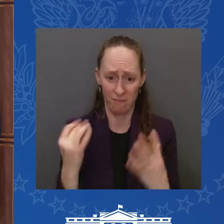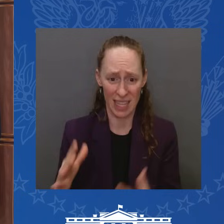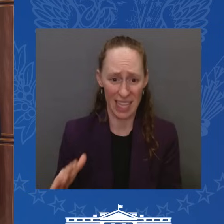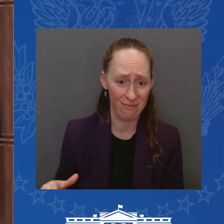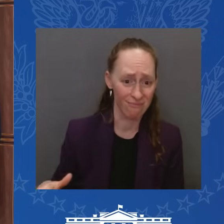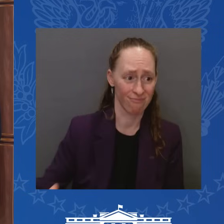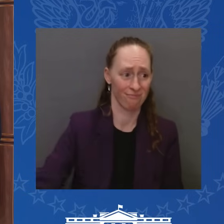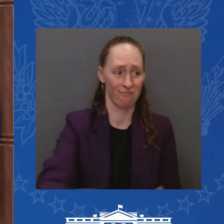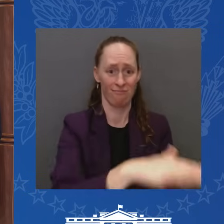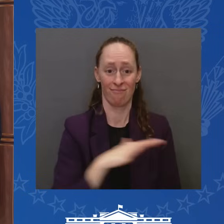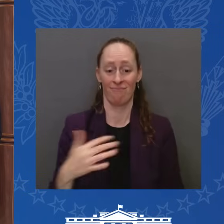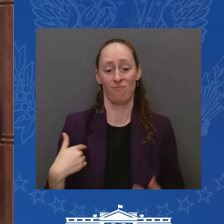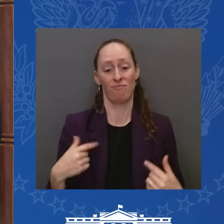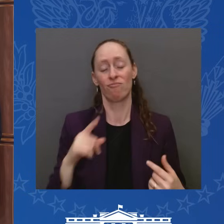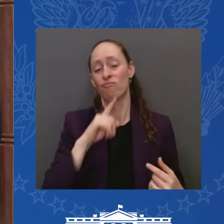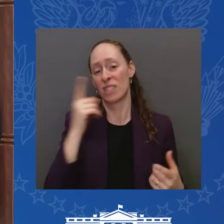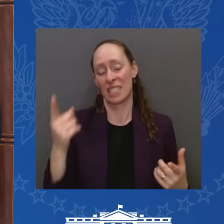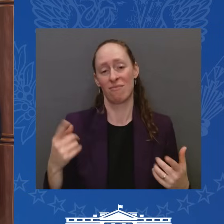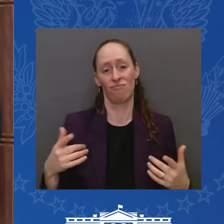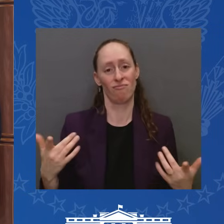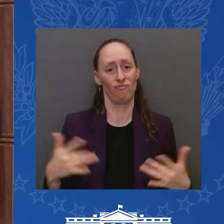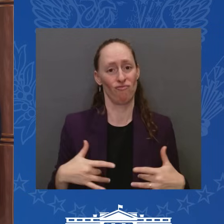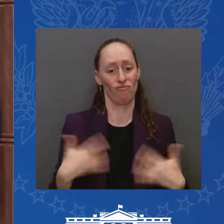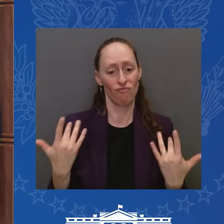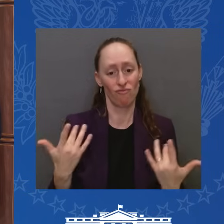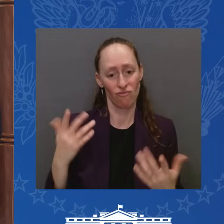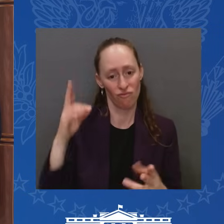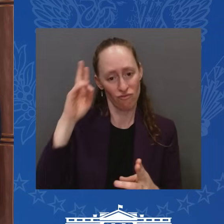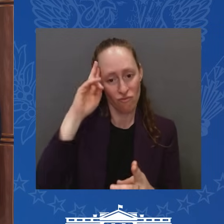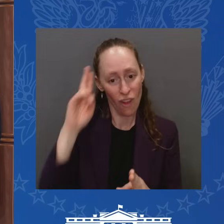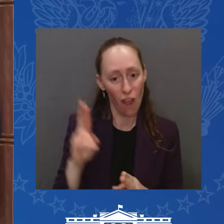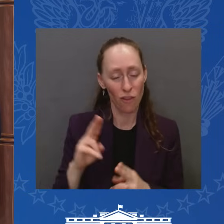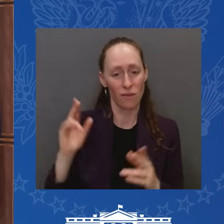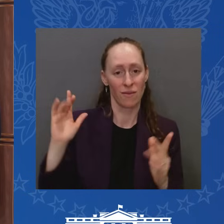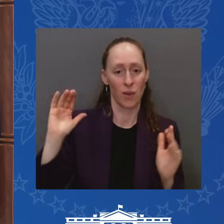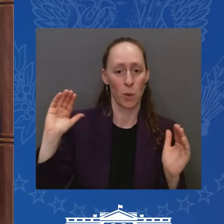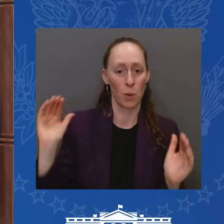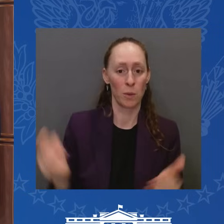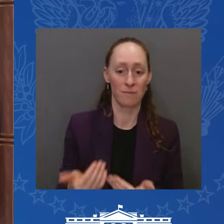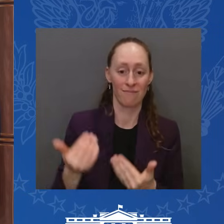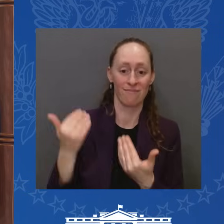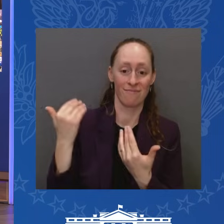to introduce a true champion for innovation. President Joe Biden.